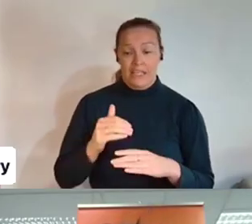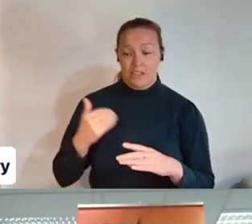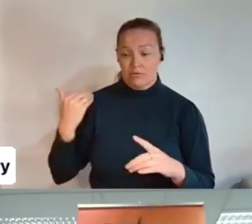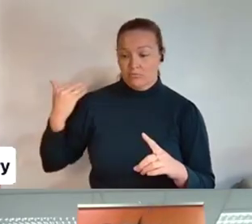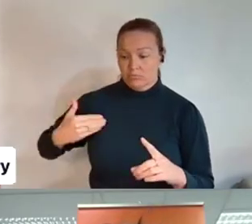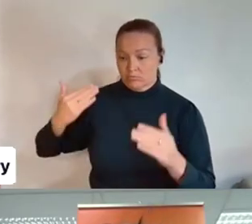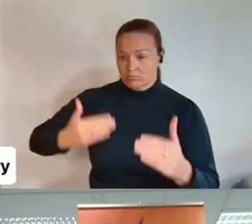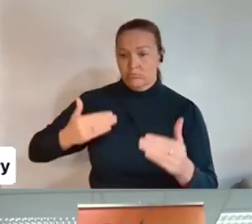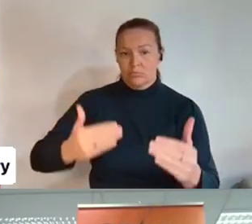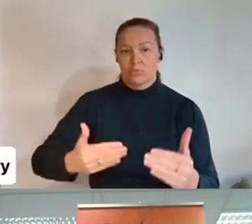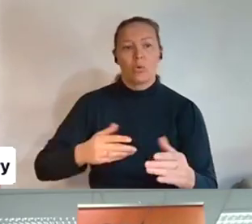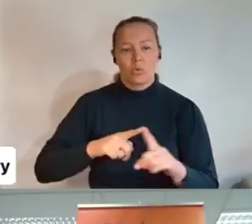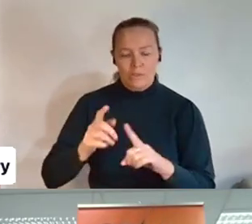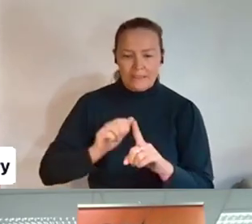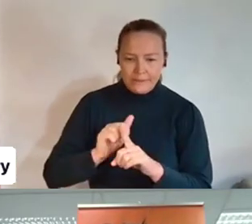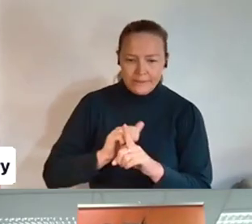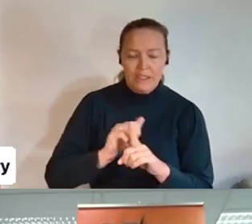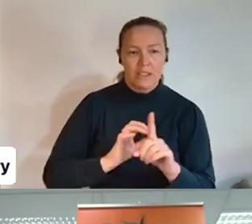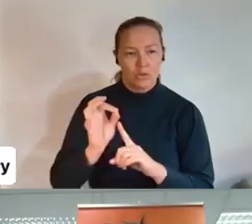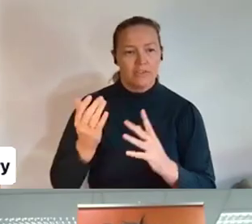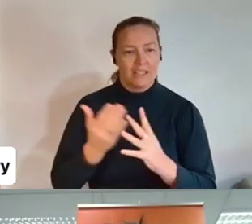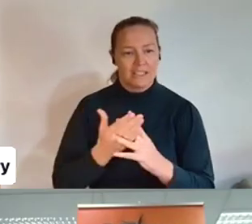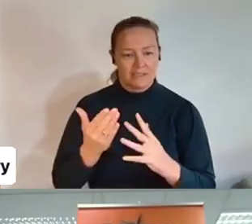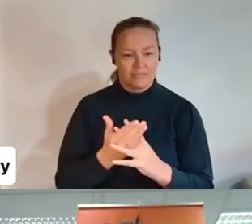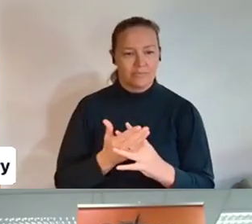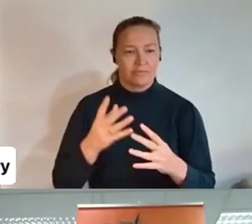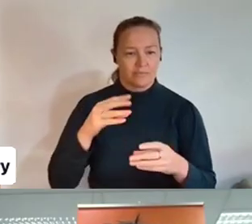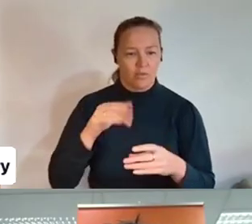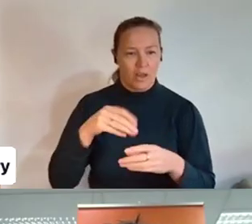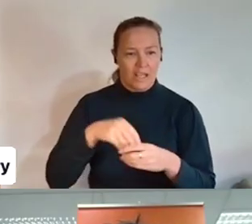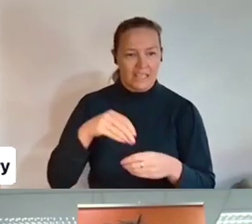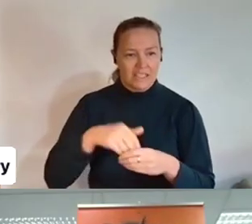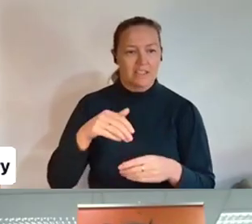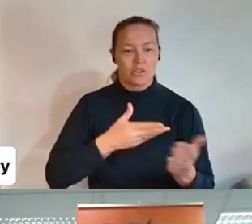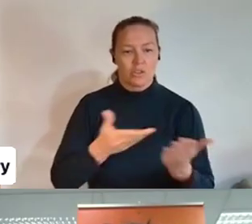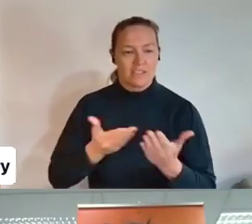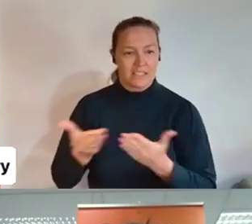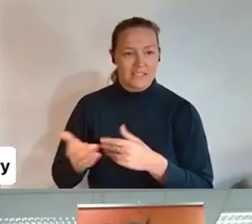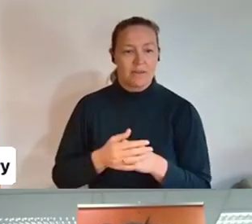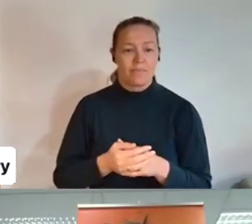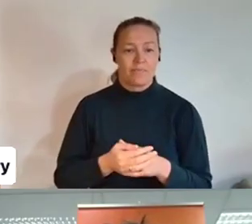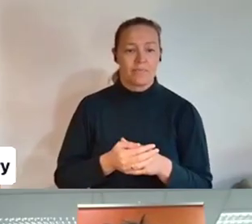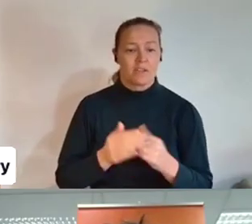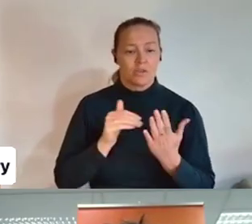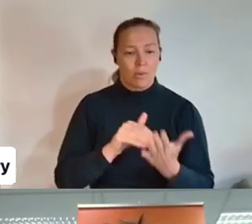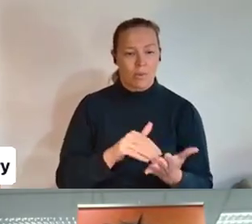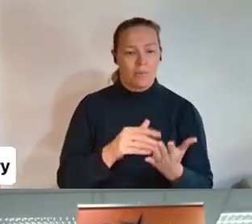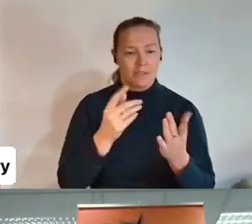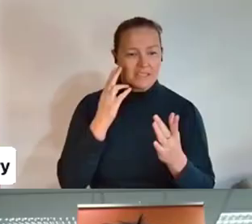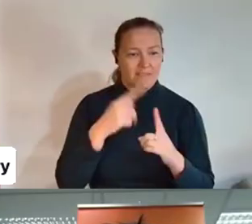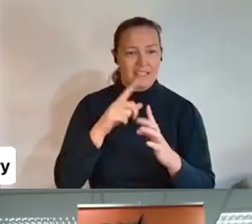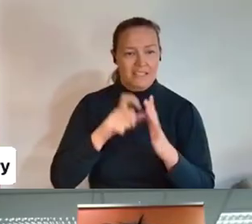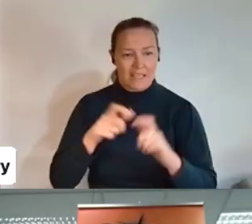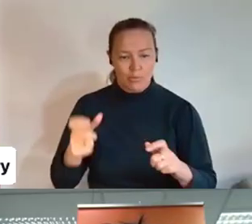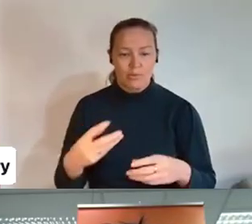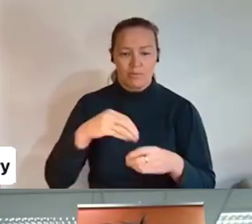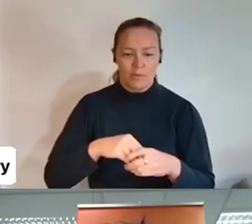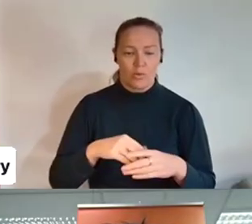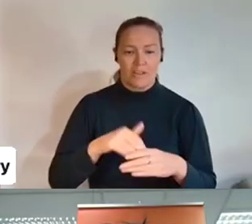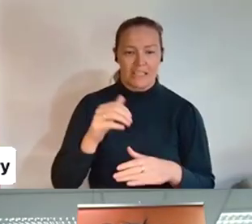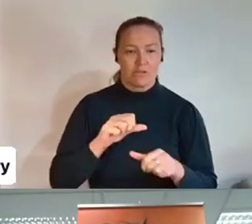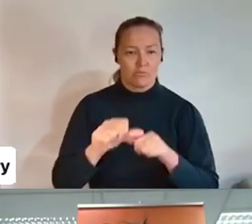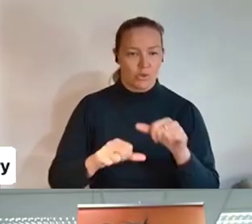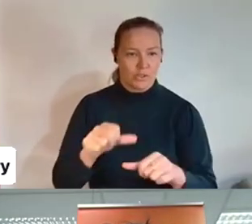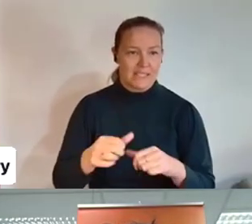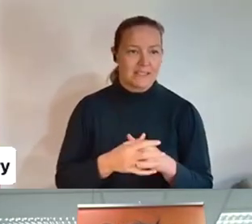services that support Deaf and disabled people to understand and take part in elections. Each